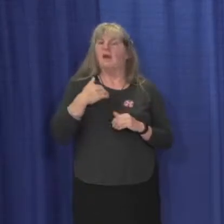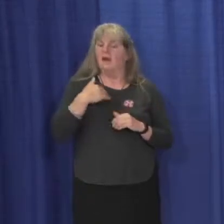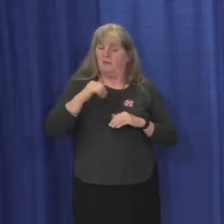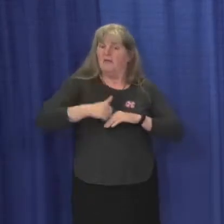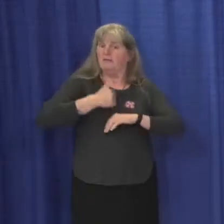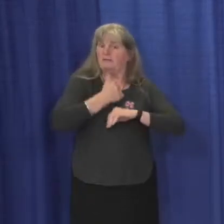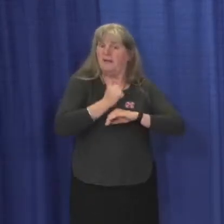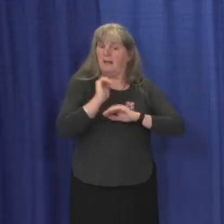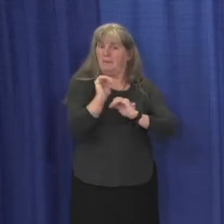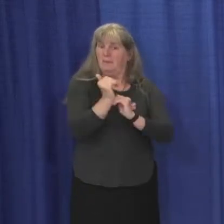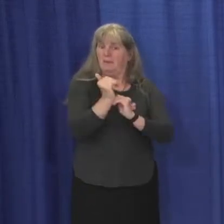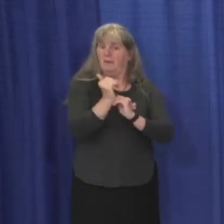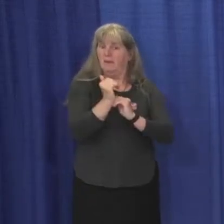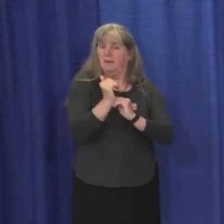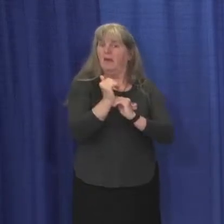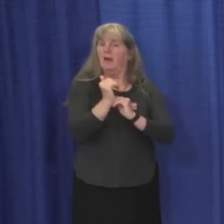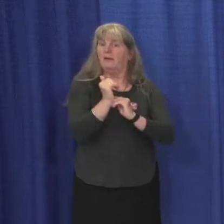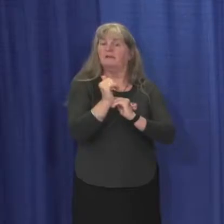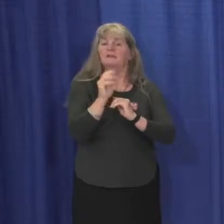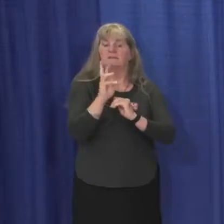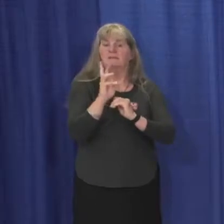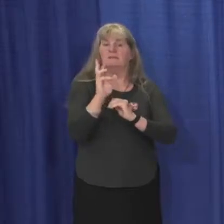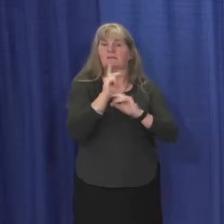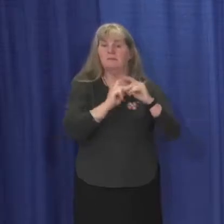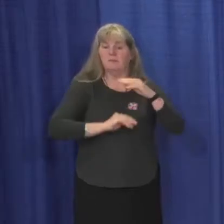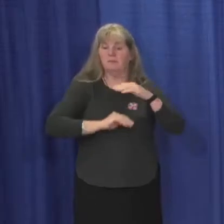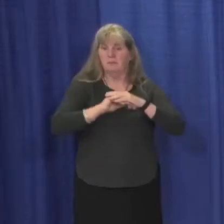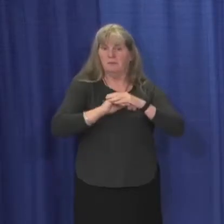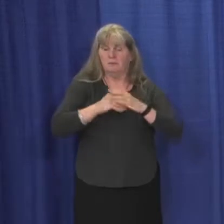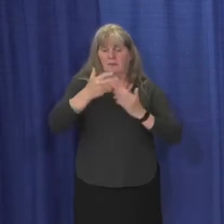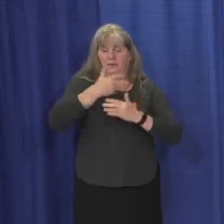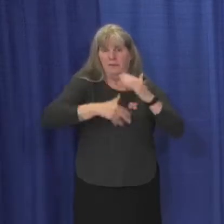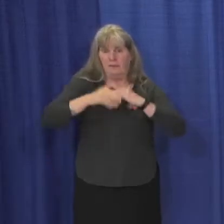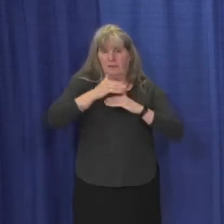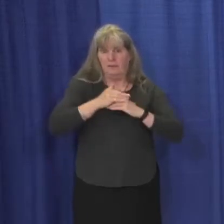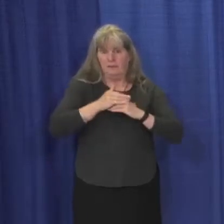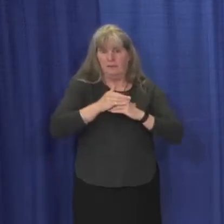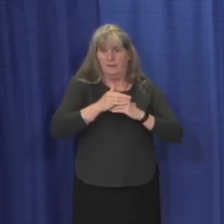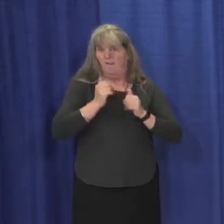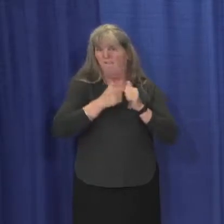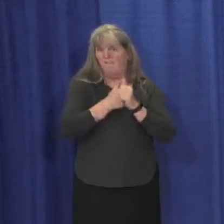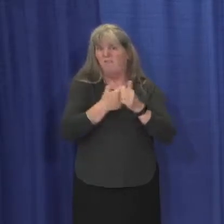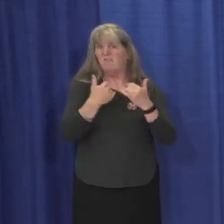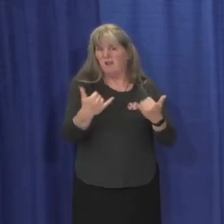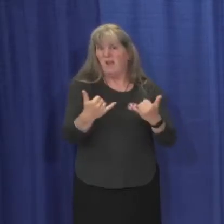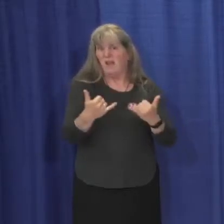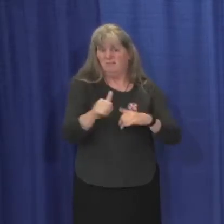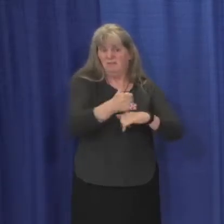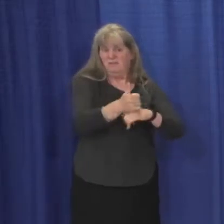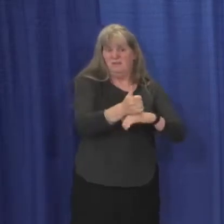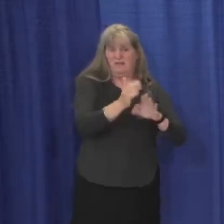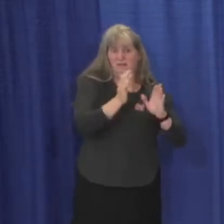We do have this social firebreak in place with the restrictions on gatherings and asking you to